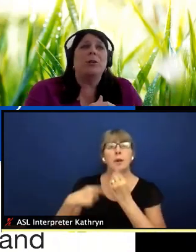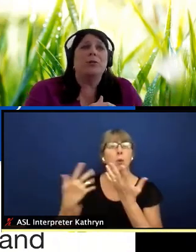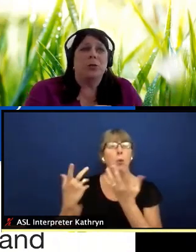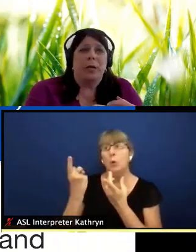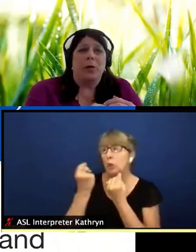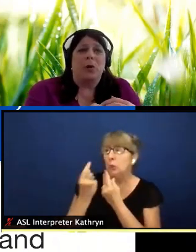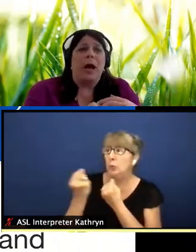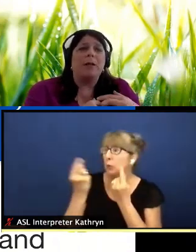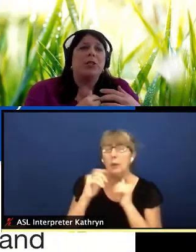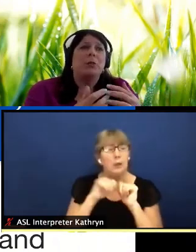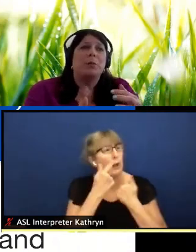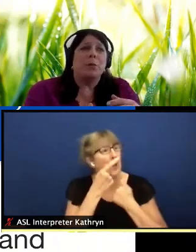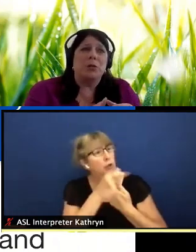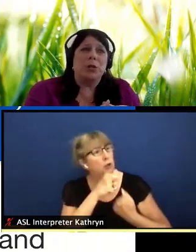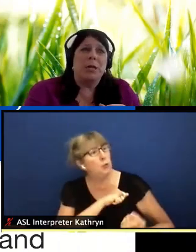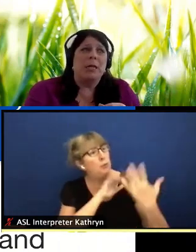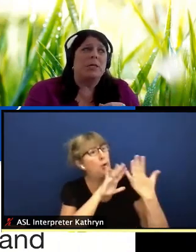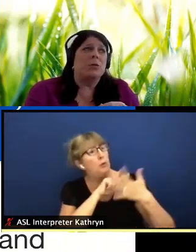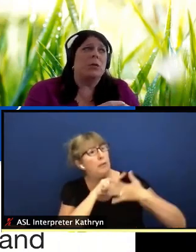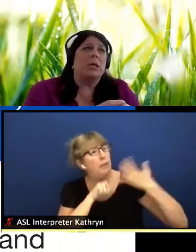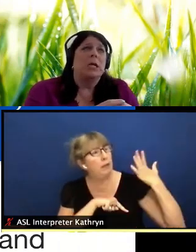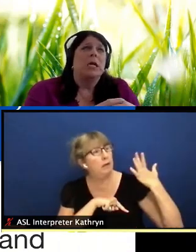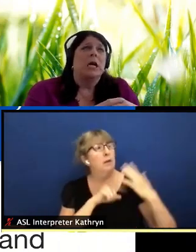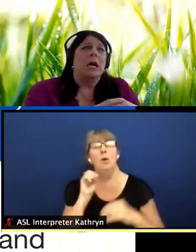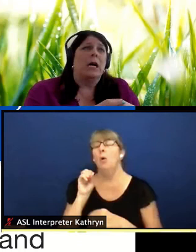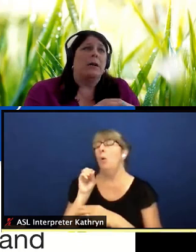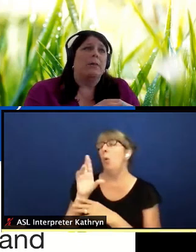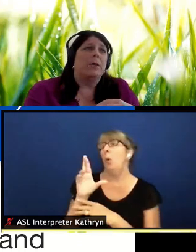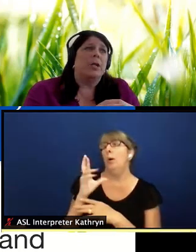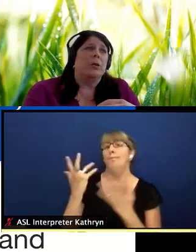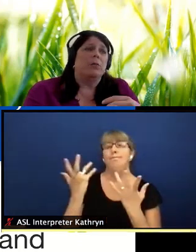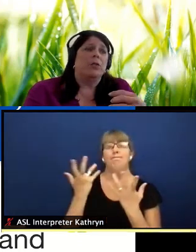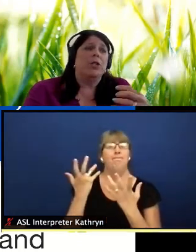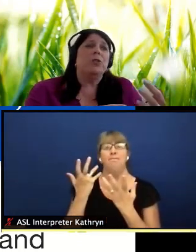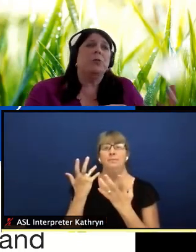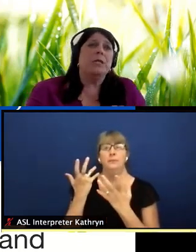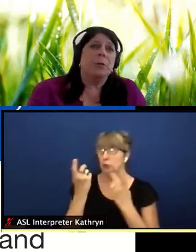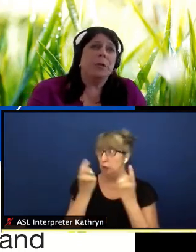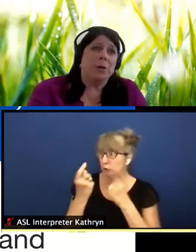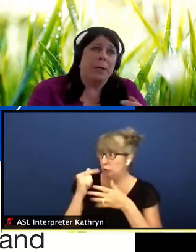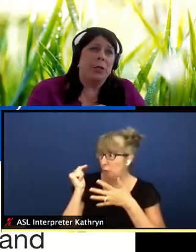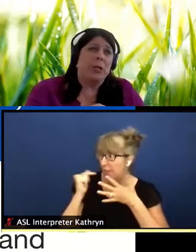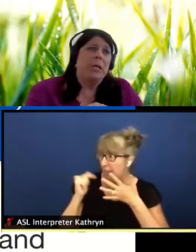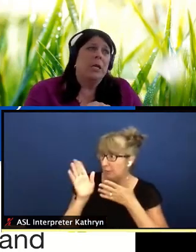you doing? Or how did you approach this? Or, you know, do you do this with your budget?